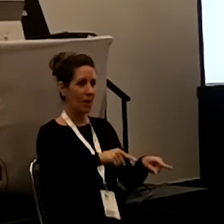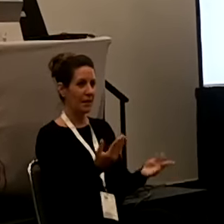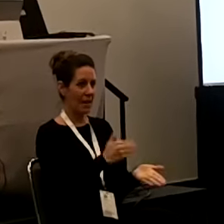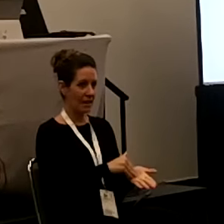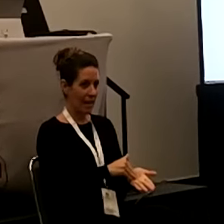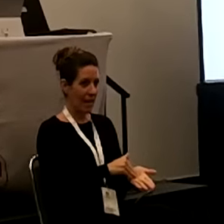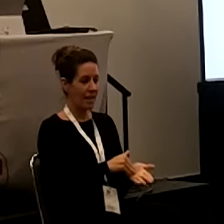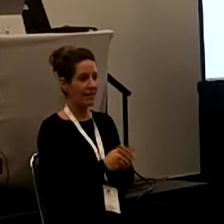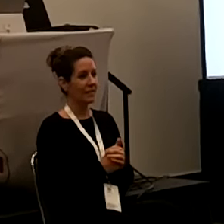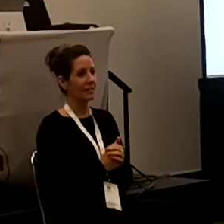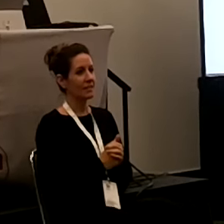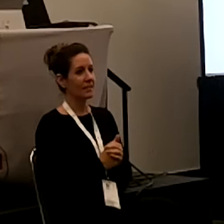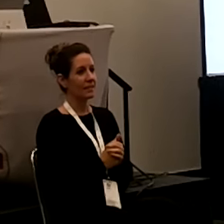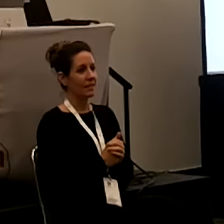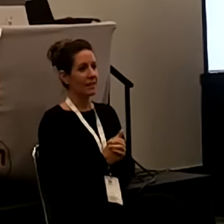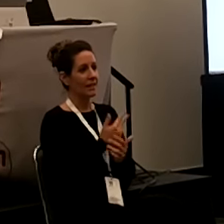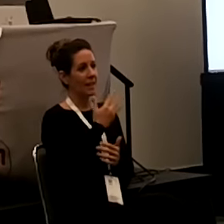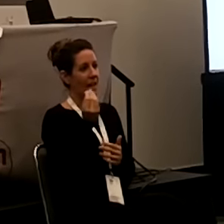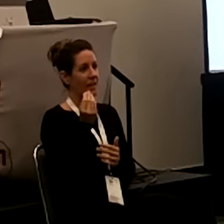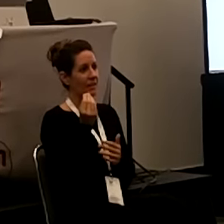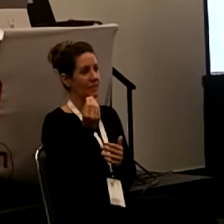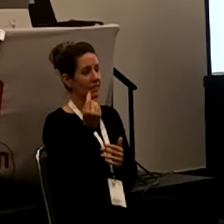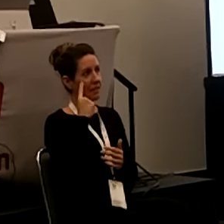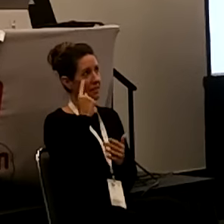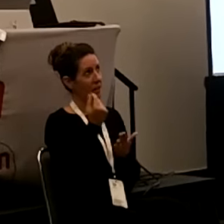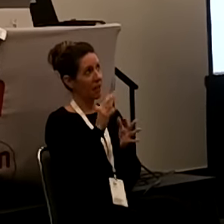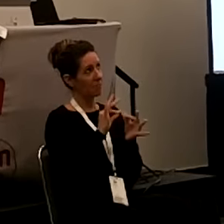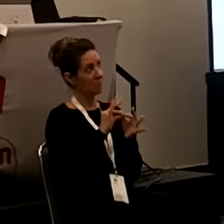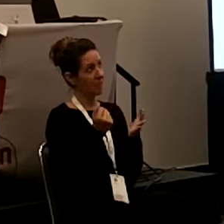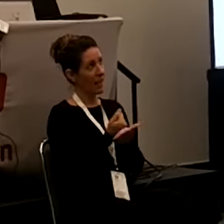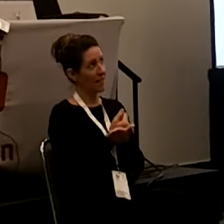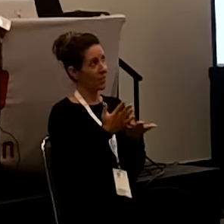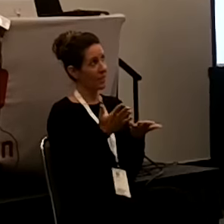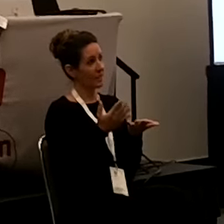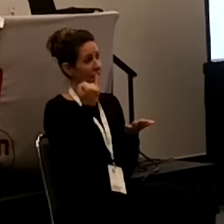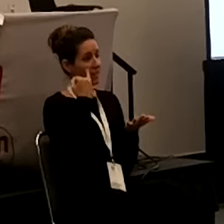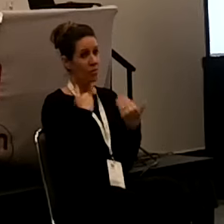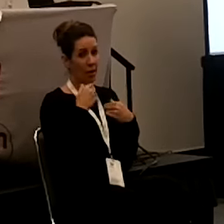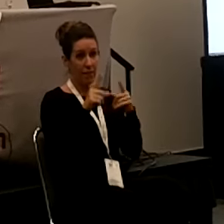Keep everything that I said in mind, and now I guess, we go into like a questionnaire